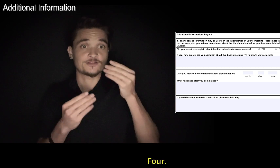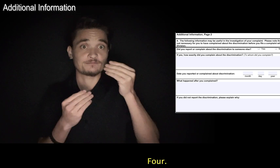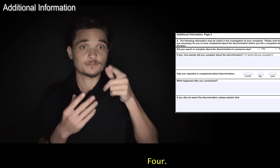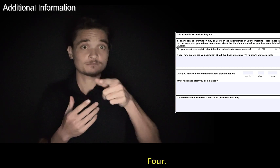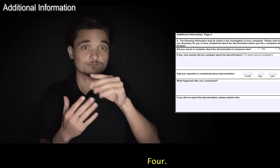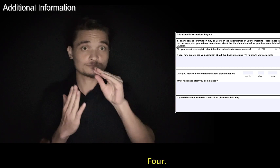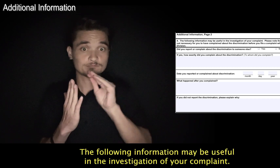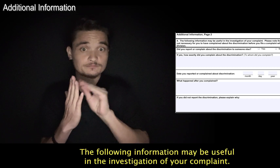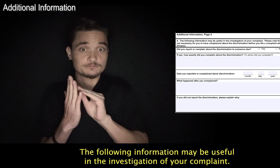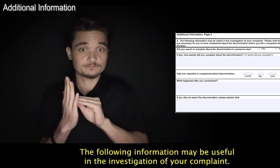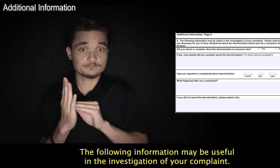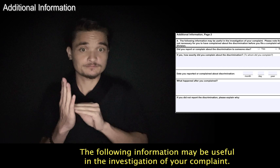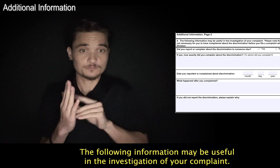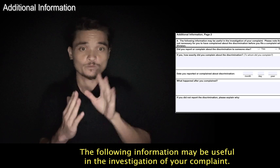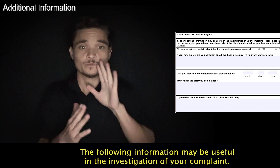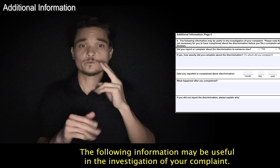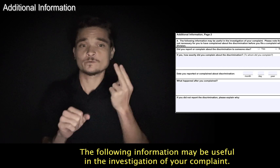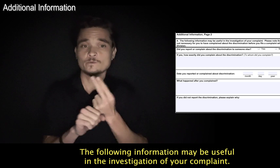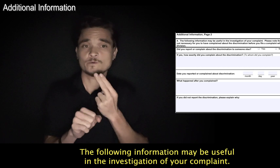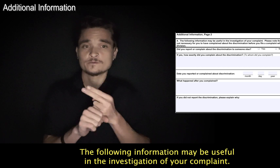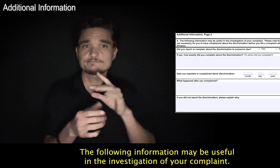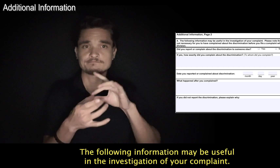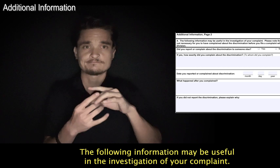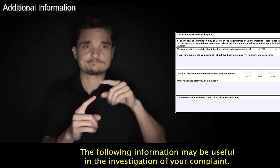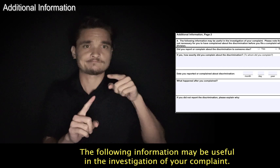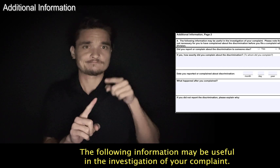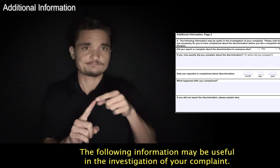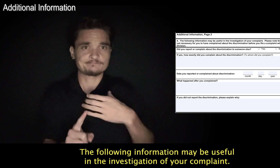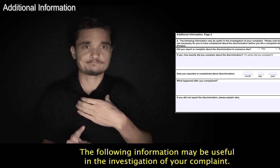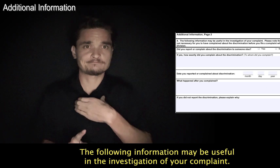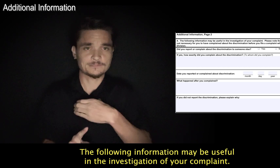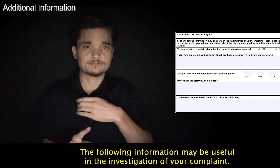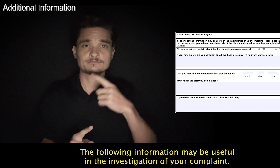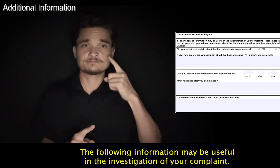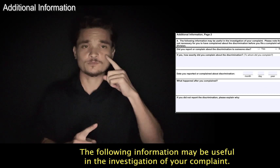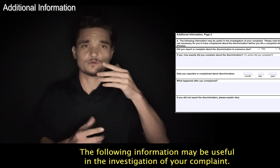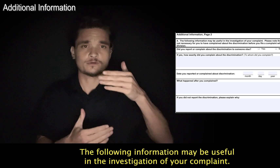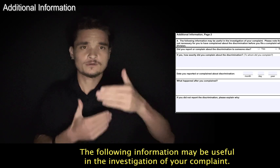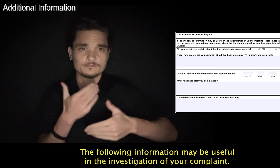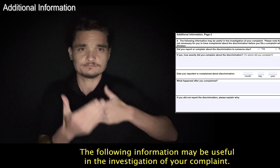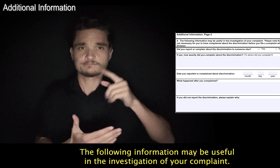Four. The following information may be useful in the investigation of your complaint.